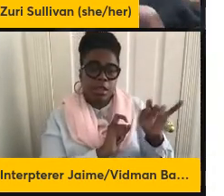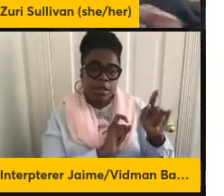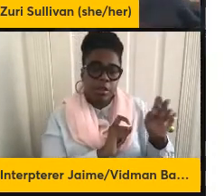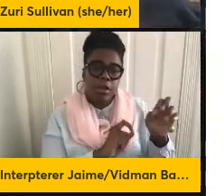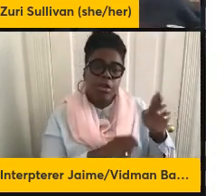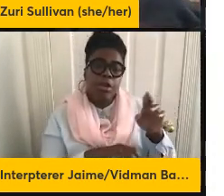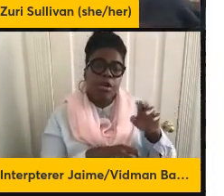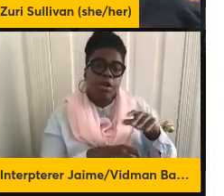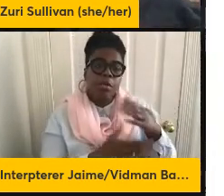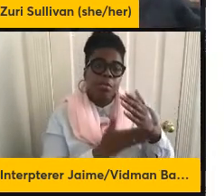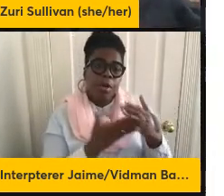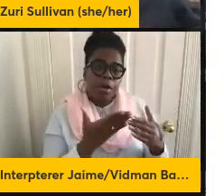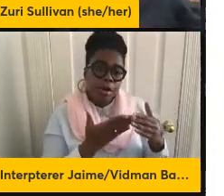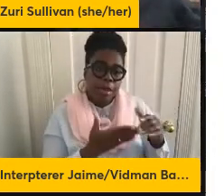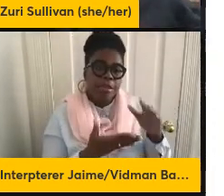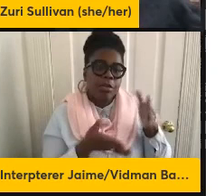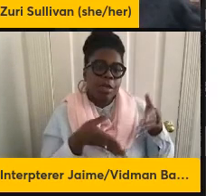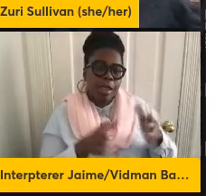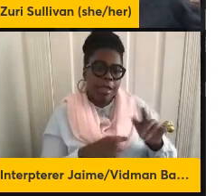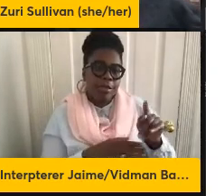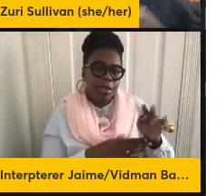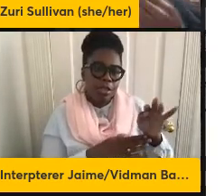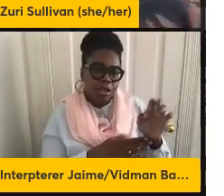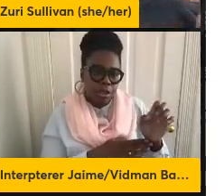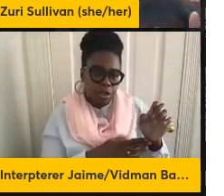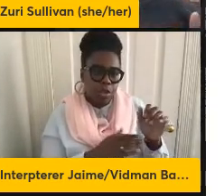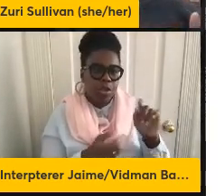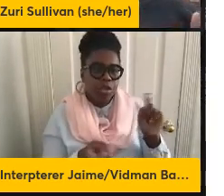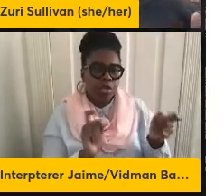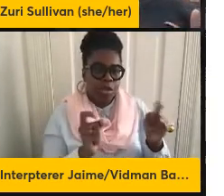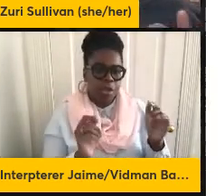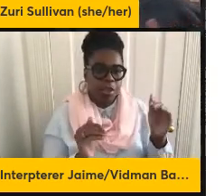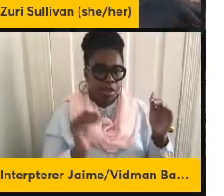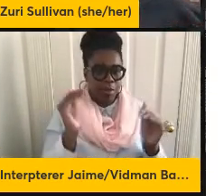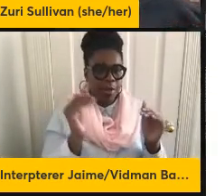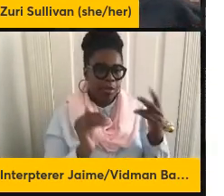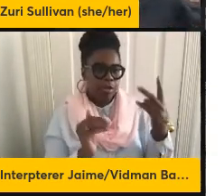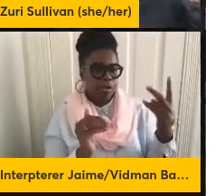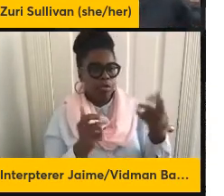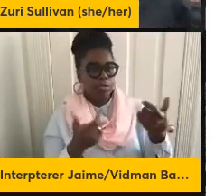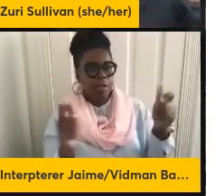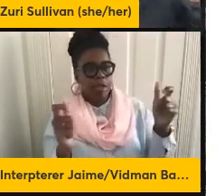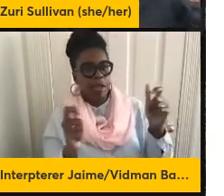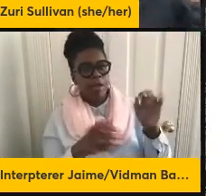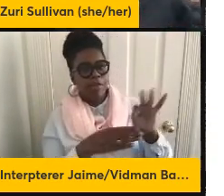ultimately allow this tissue to adjust the balance between its two major functions, nutrient uptake and host defense in